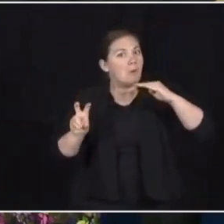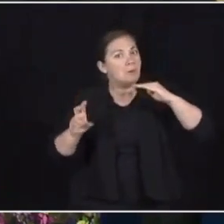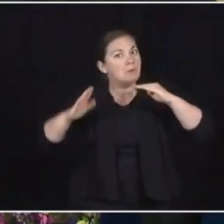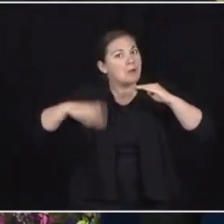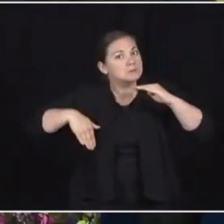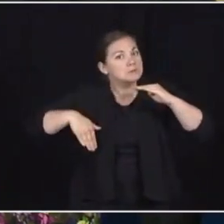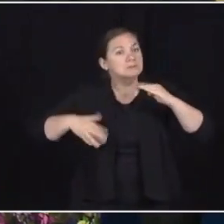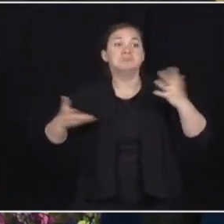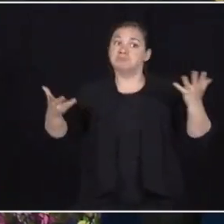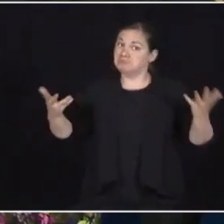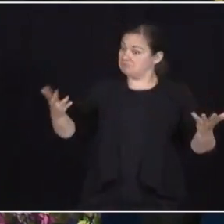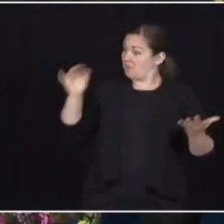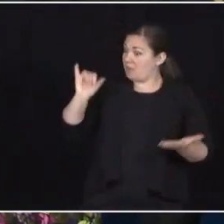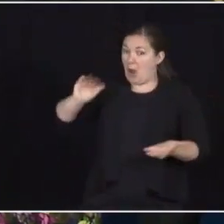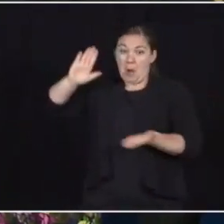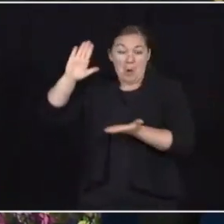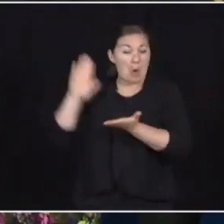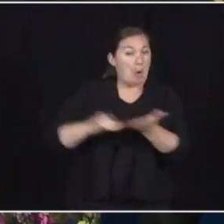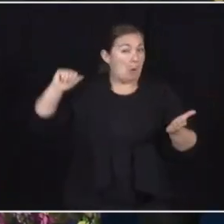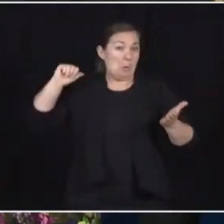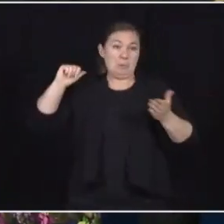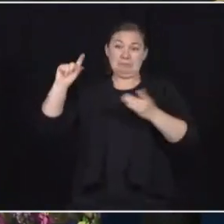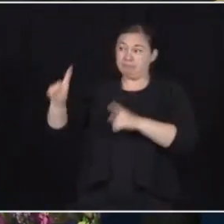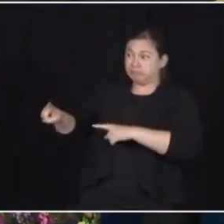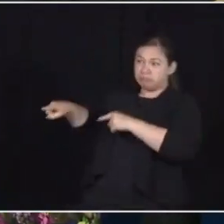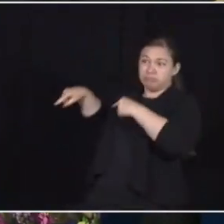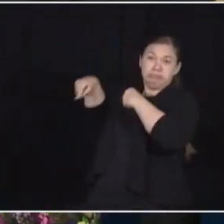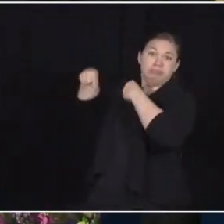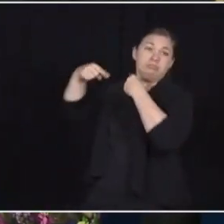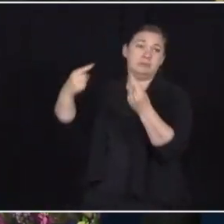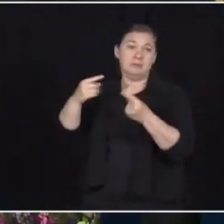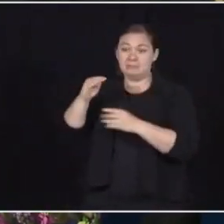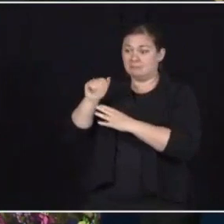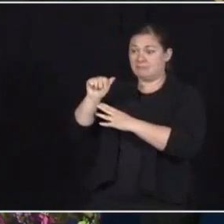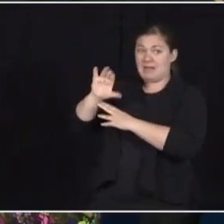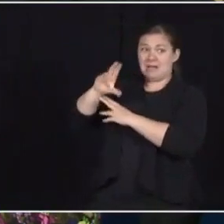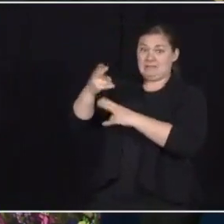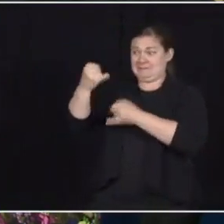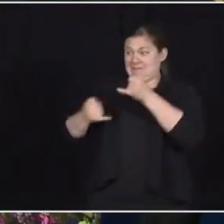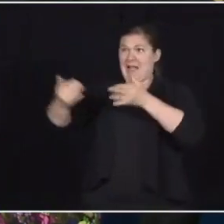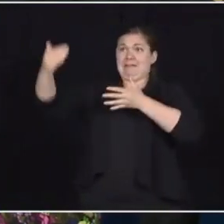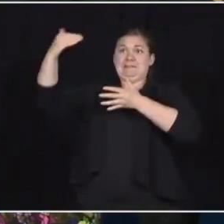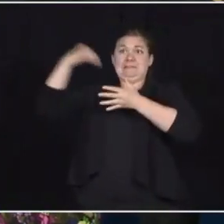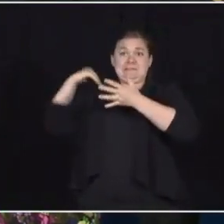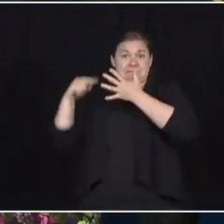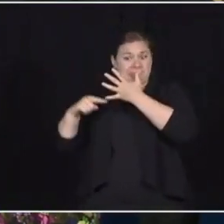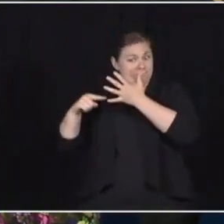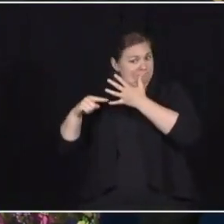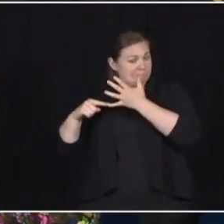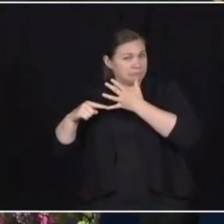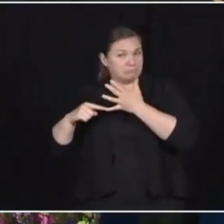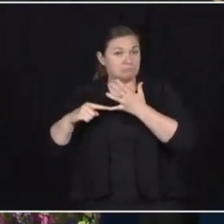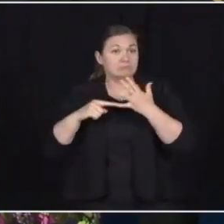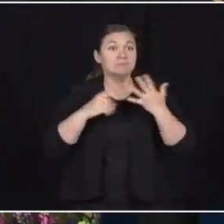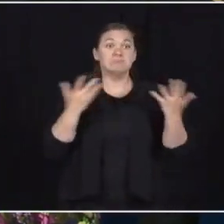Today, we continue -- continue to report more than 200 cases of COVID-19 here in Ontario. This is the lowest day over day increase we